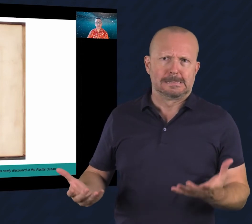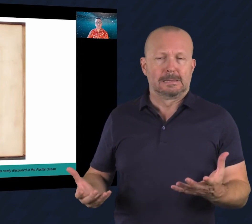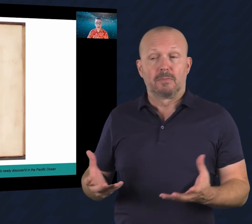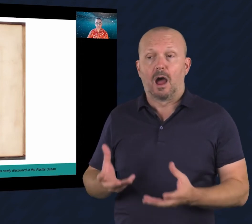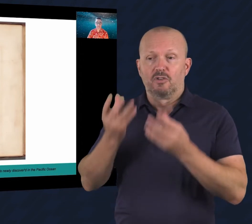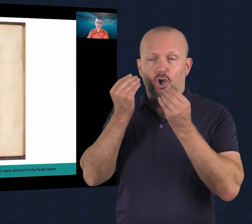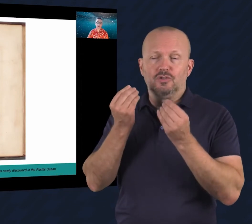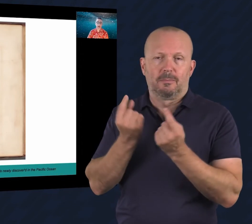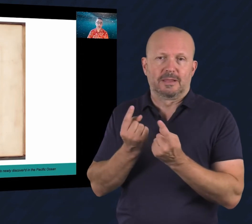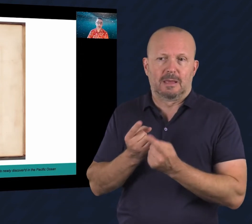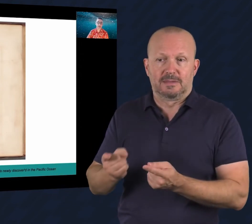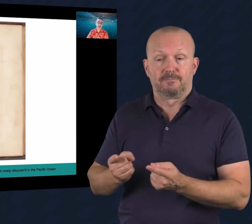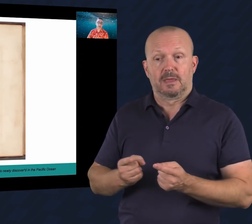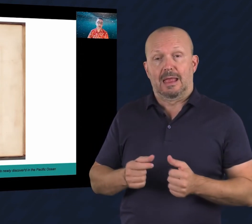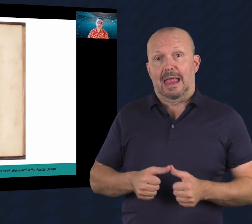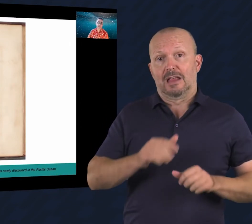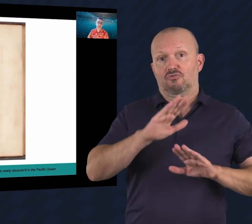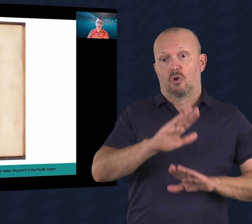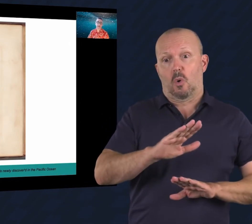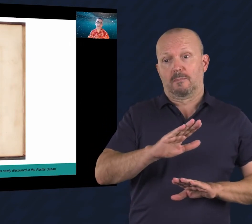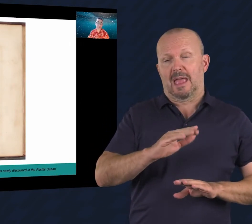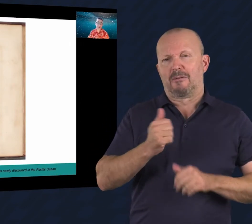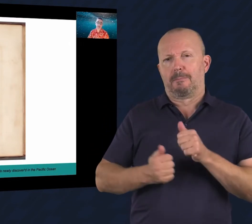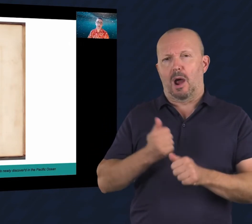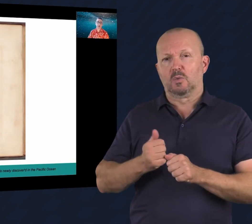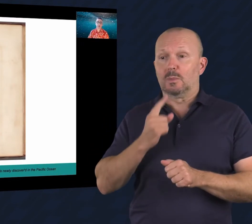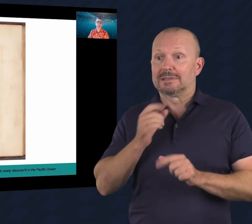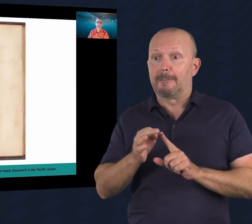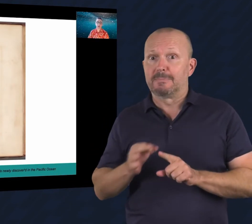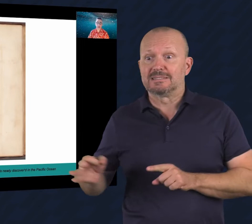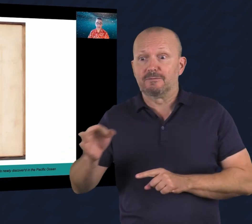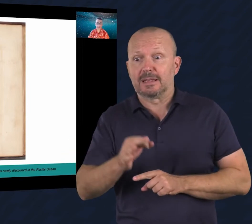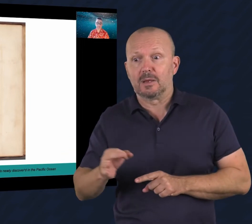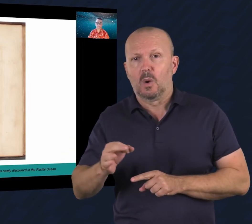One, our bias in Aotearoa is that when we say Pacific, we mostly mean Polynesia.